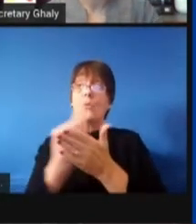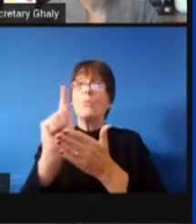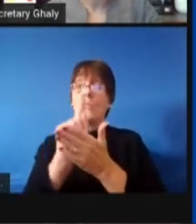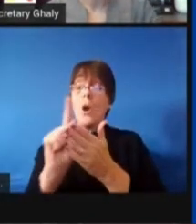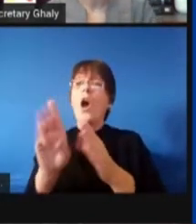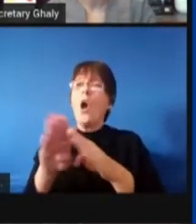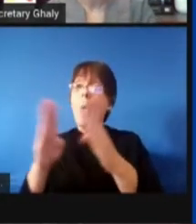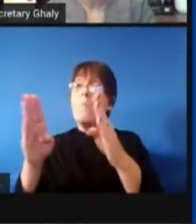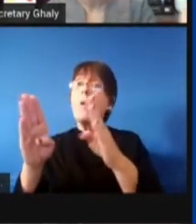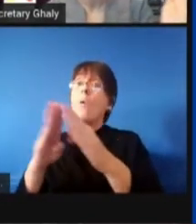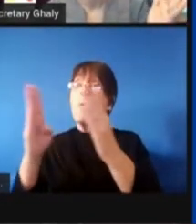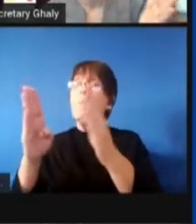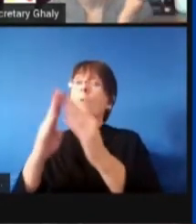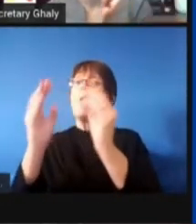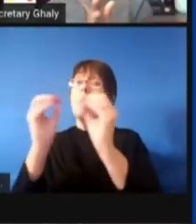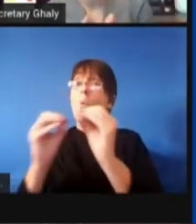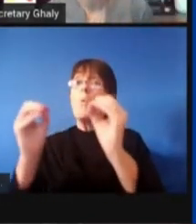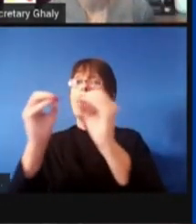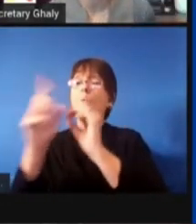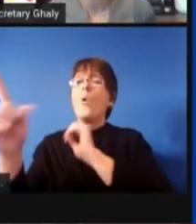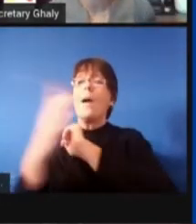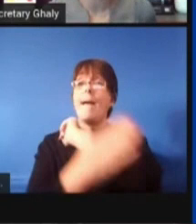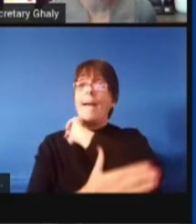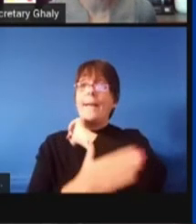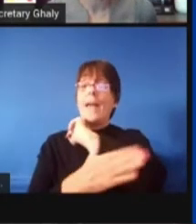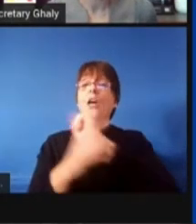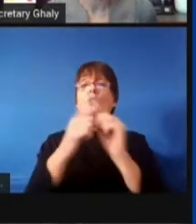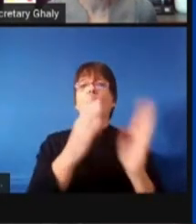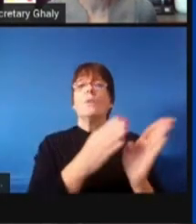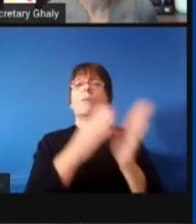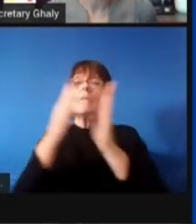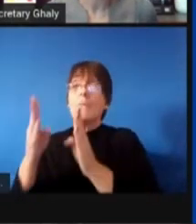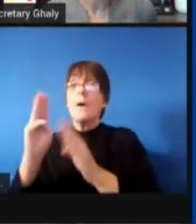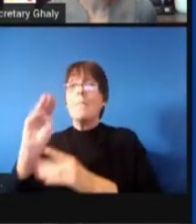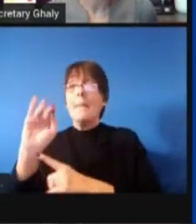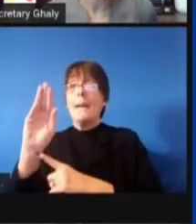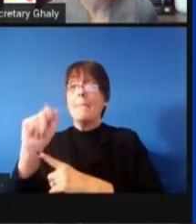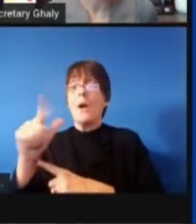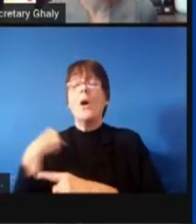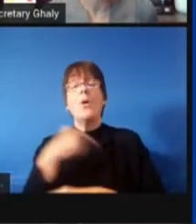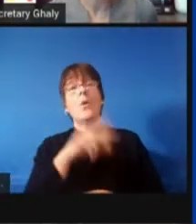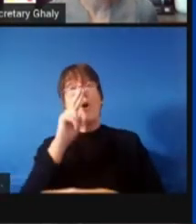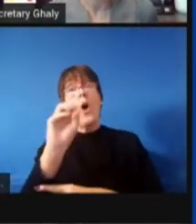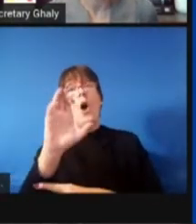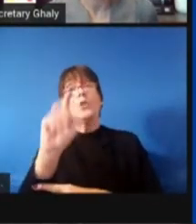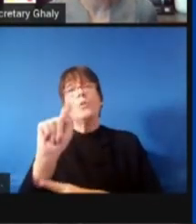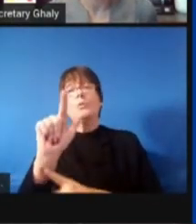PROPORTION OF OUR STATE IN THE PURPLE TIER. YOU CAN SEE, AS WE HAVE PROGRESSED EVERY WEEK THAT WE HAVE OPENED MORE AND MORE AND